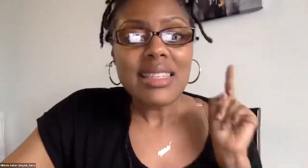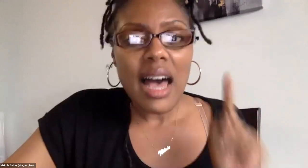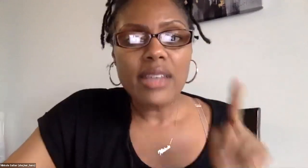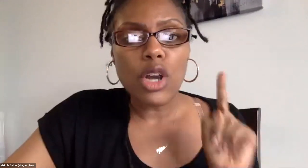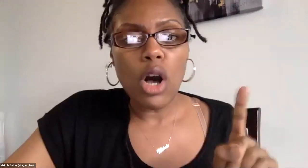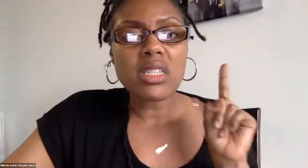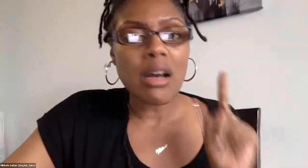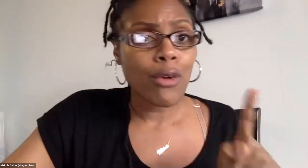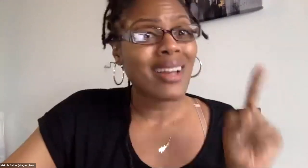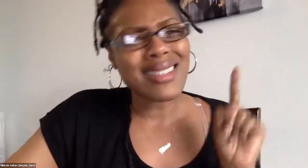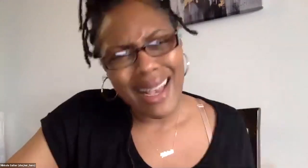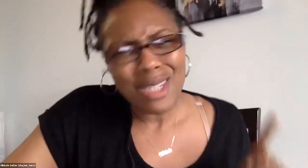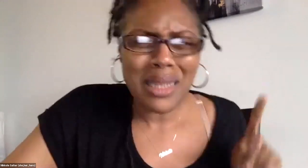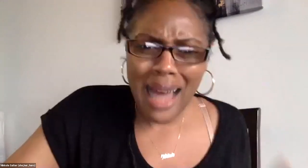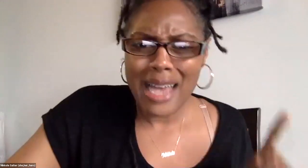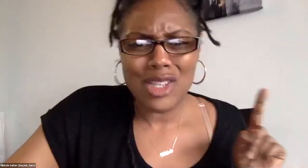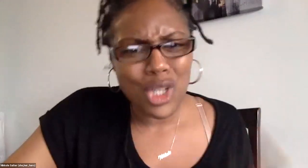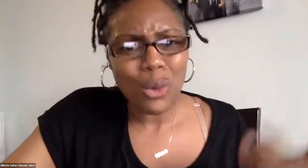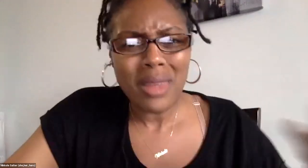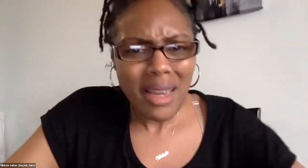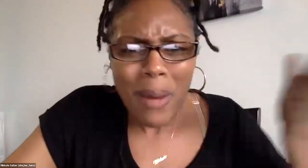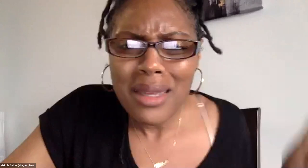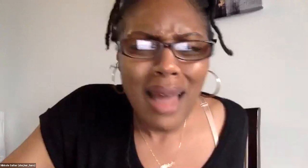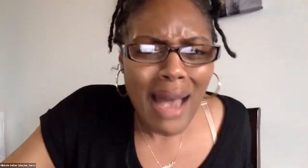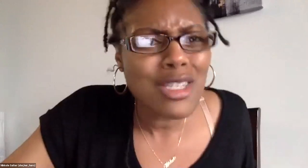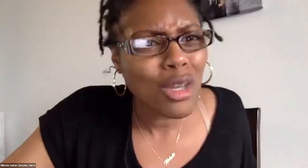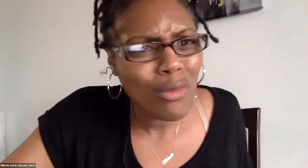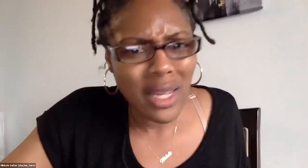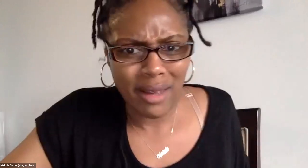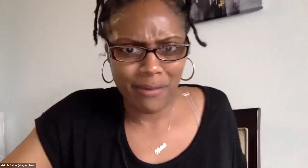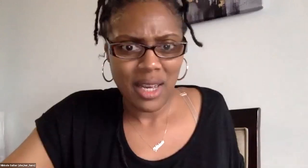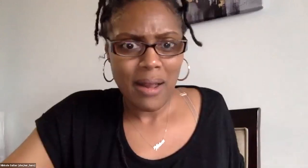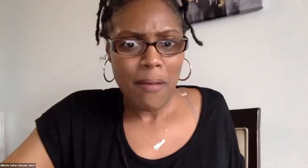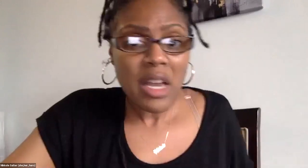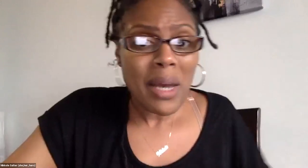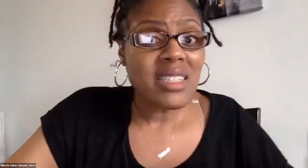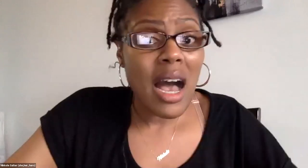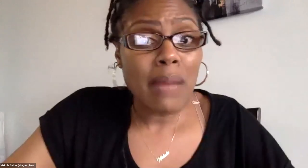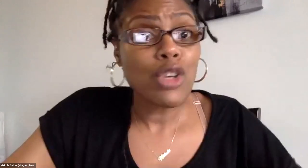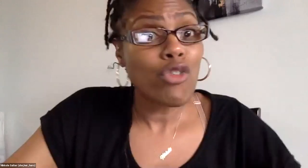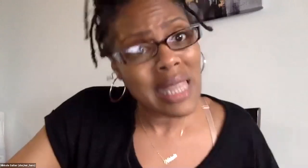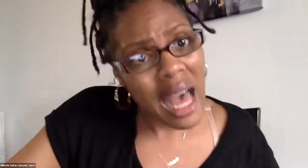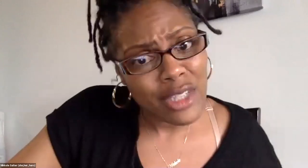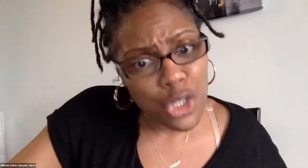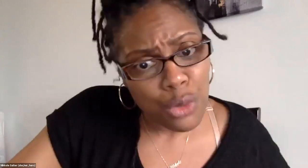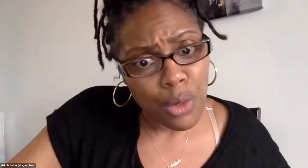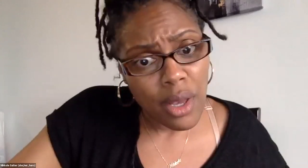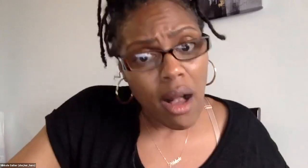These lies cause suffering, 'cause that's what lies do. Think about the lies you've lived. Think about the times you've been lied to,